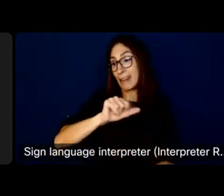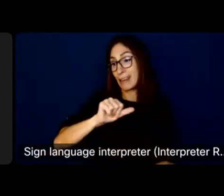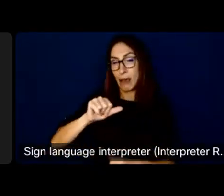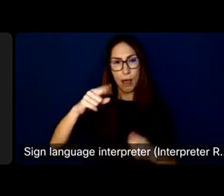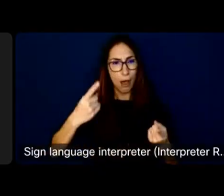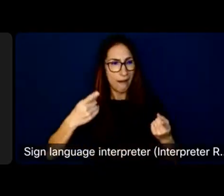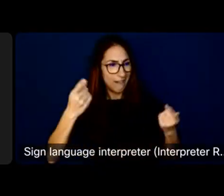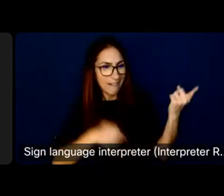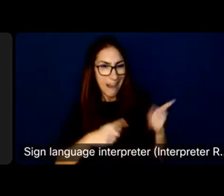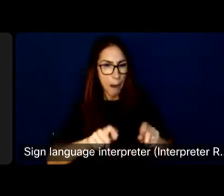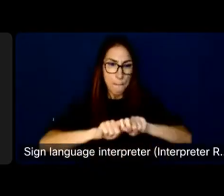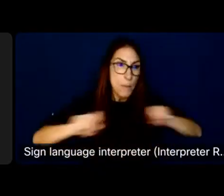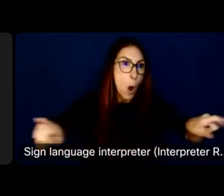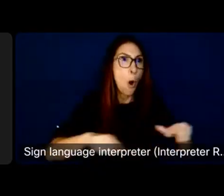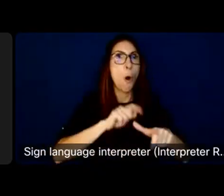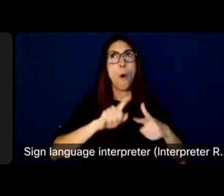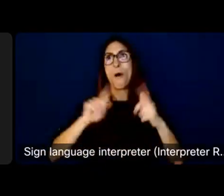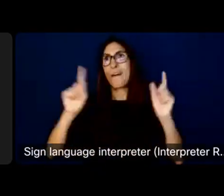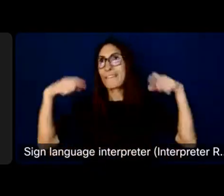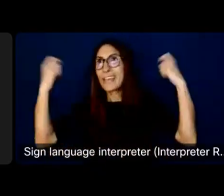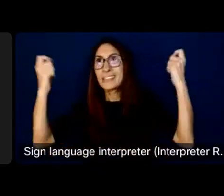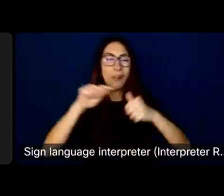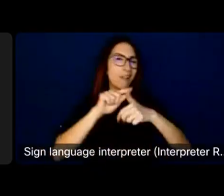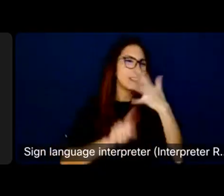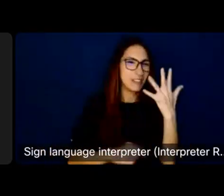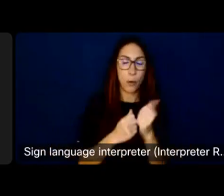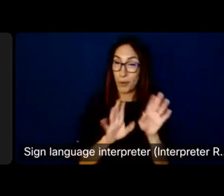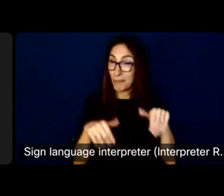testing. So, all of these things people pick up, you know,